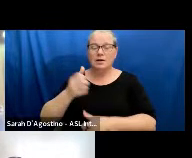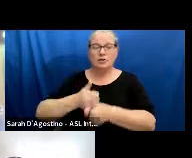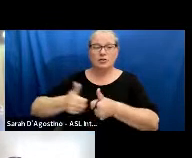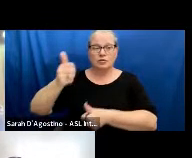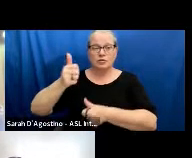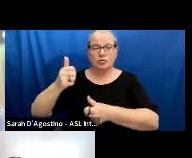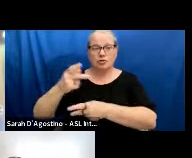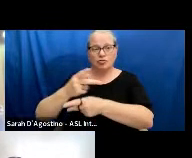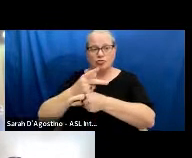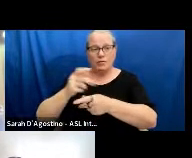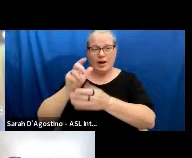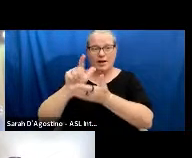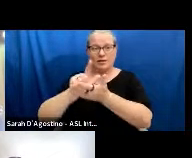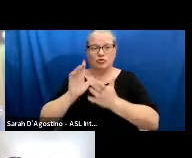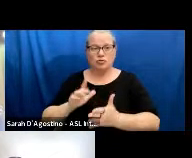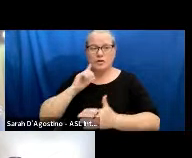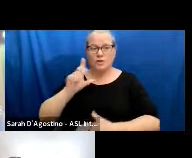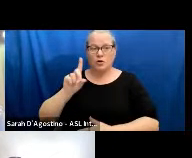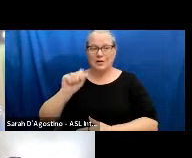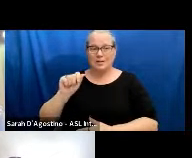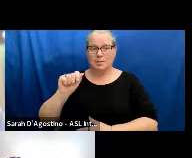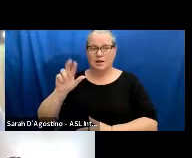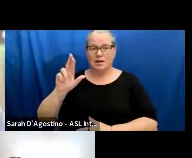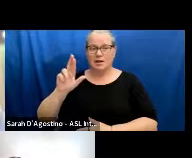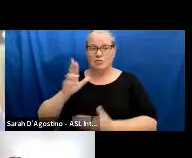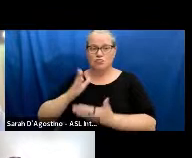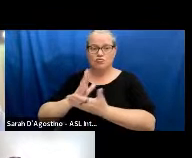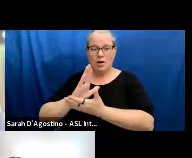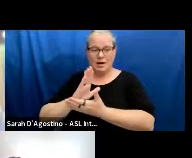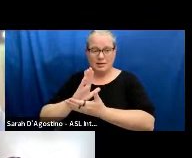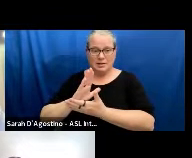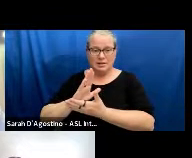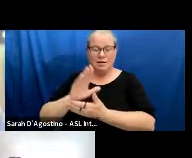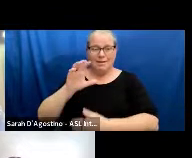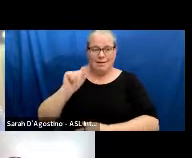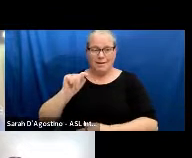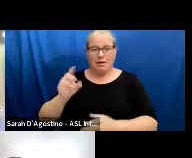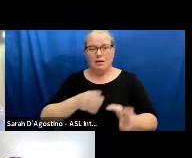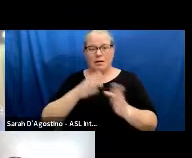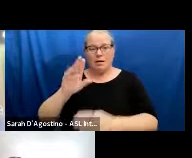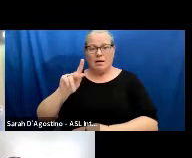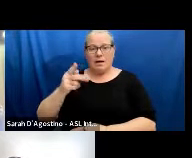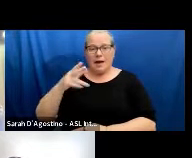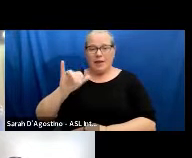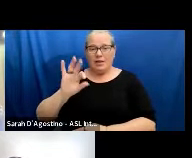kathy flaherty executive director at connecticut legal rights project and bonnie roswick director